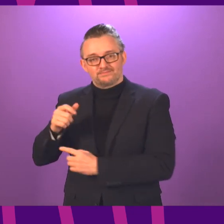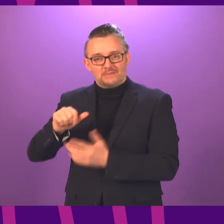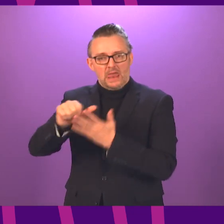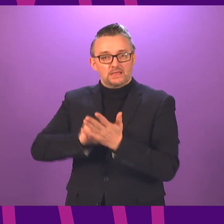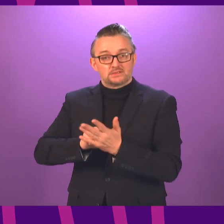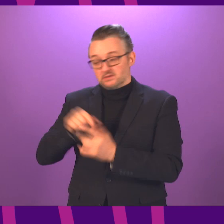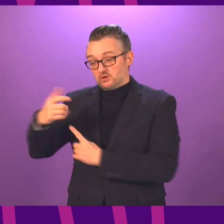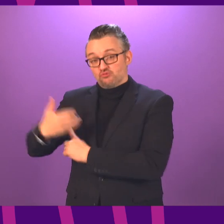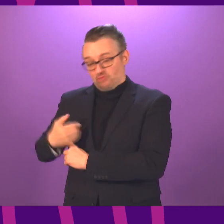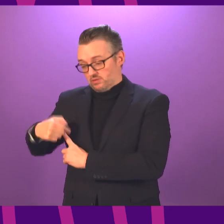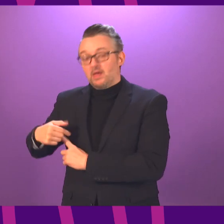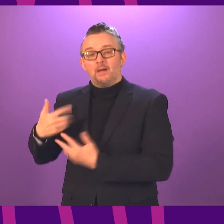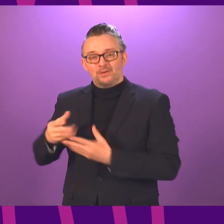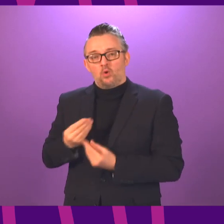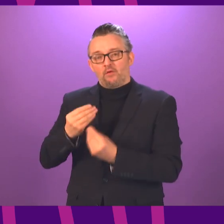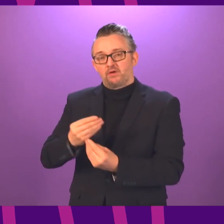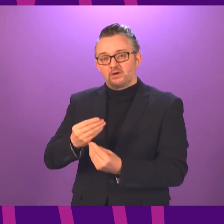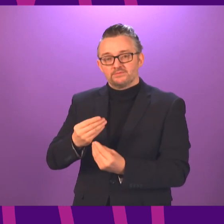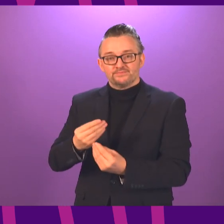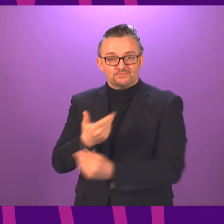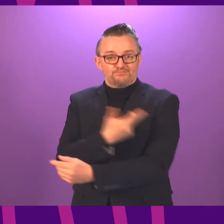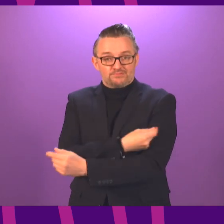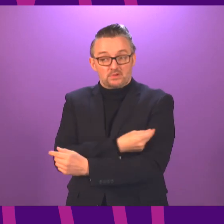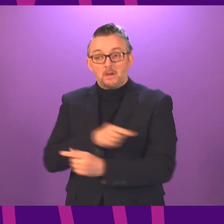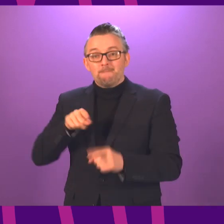have all been offered a first dose, and the vast majority of them have had one. I know